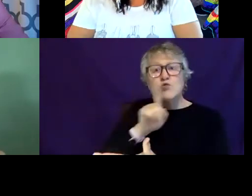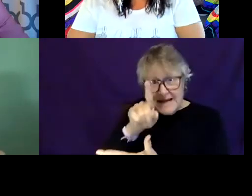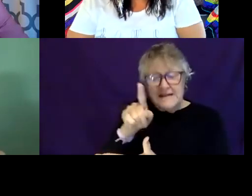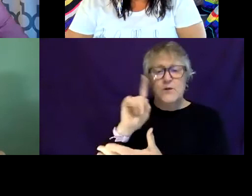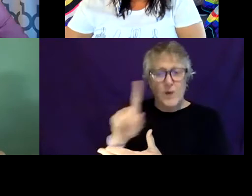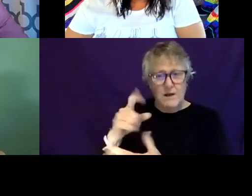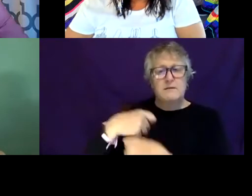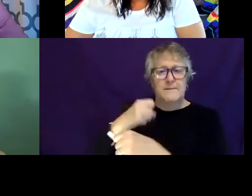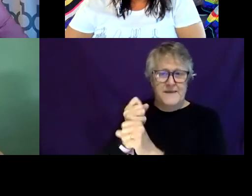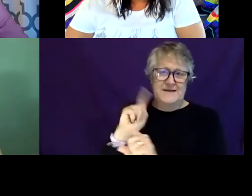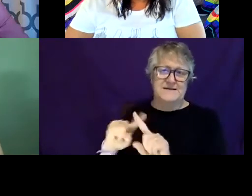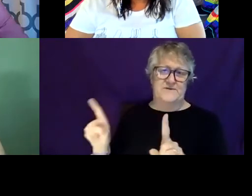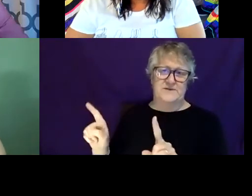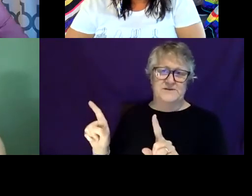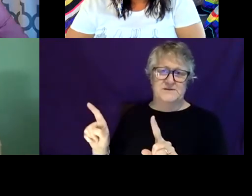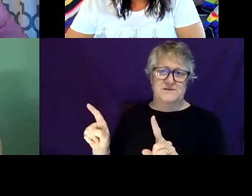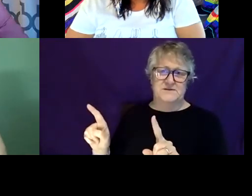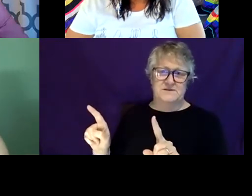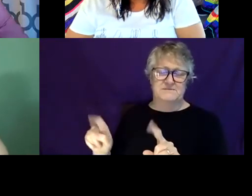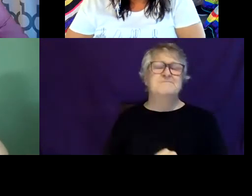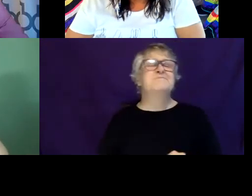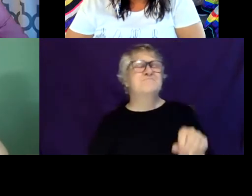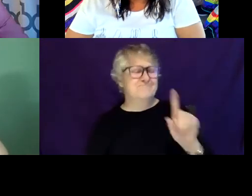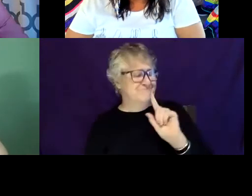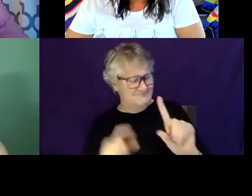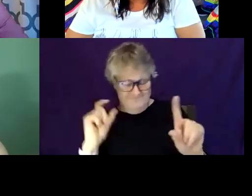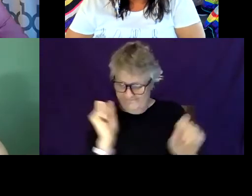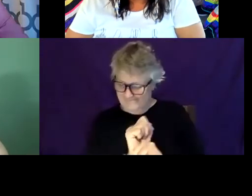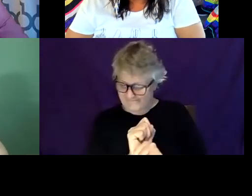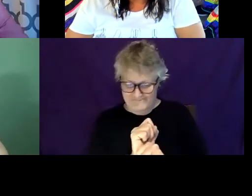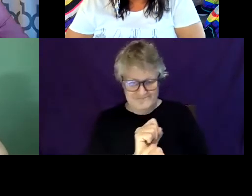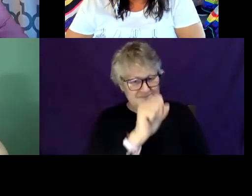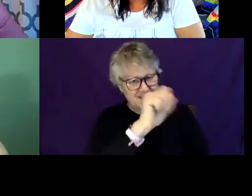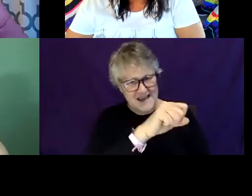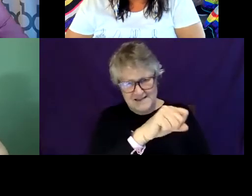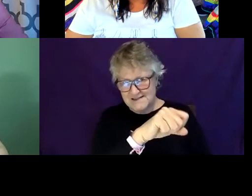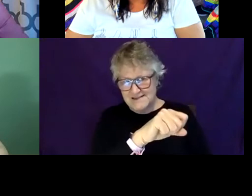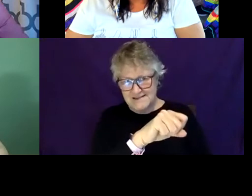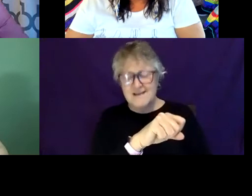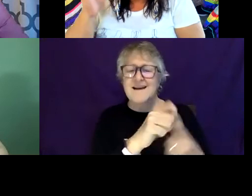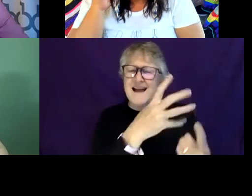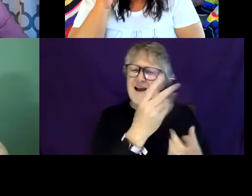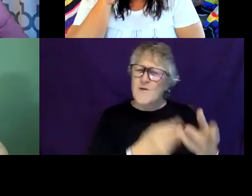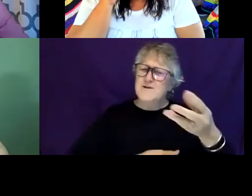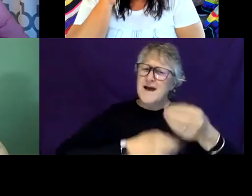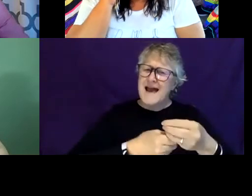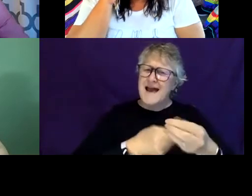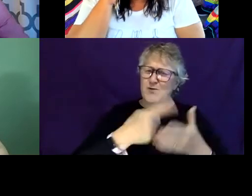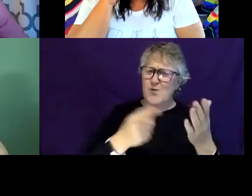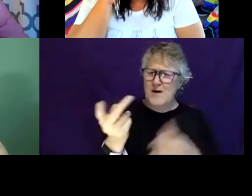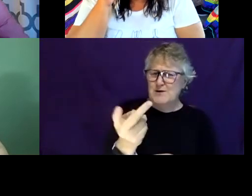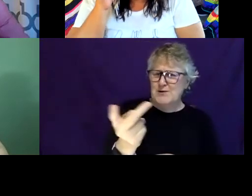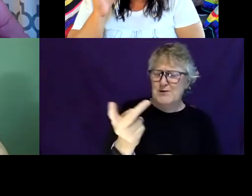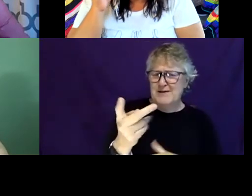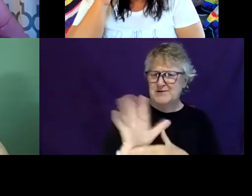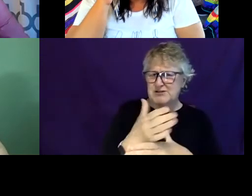Kelly: Absolutely, thank you both. I also just I just want to build on what you're both sharing here.